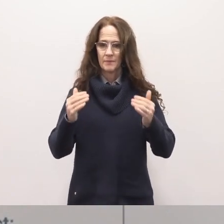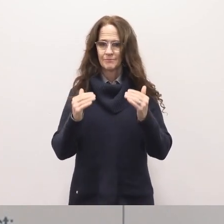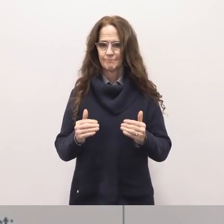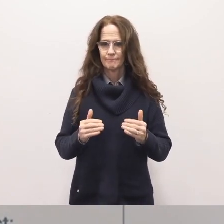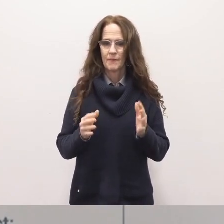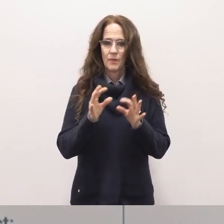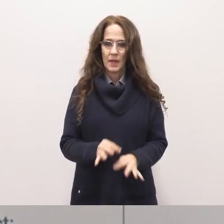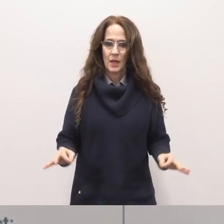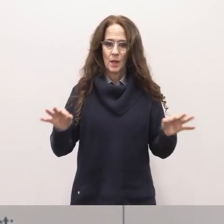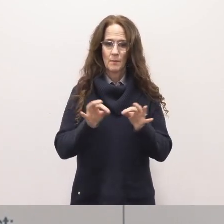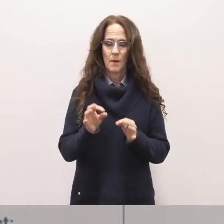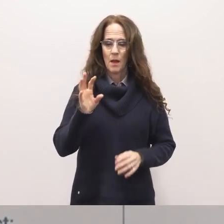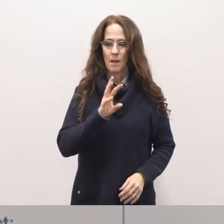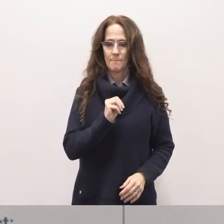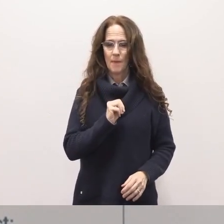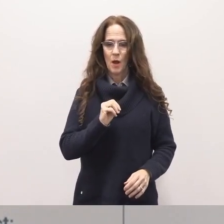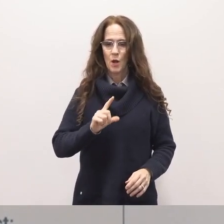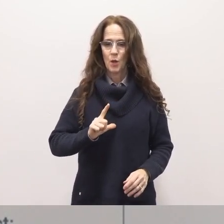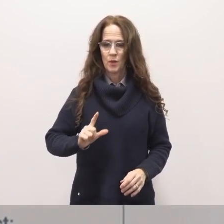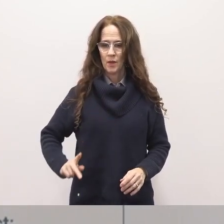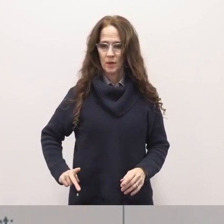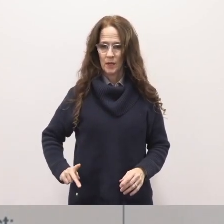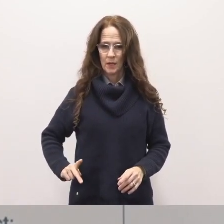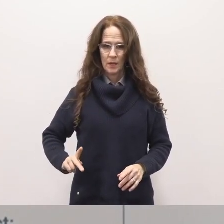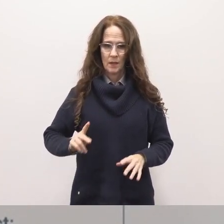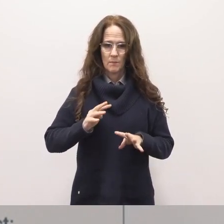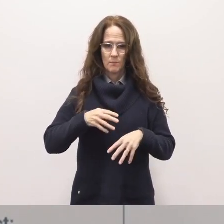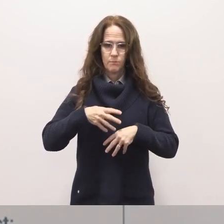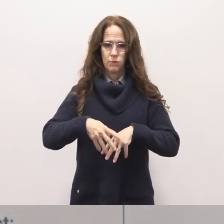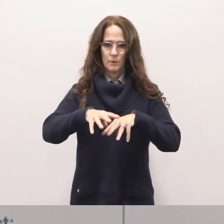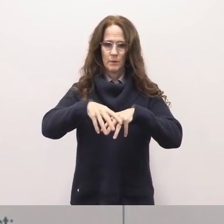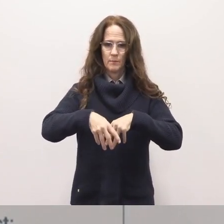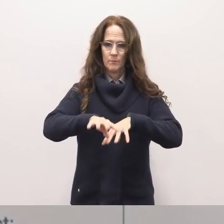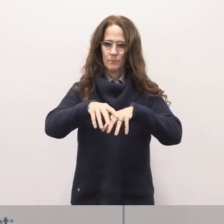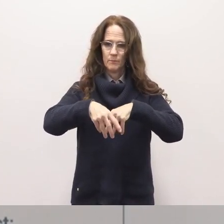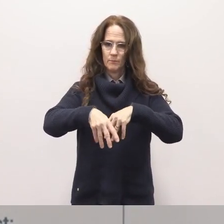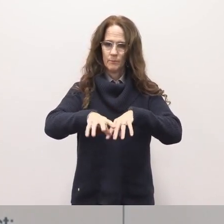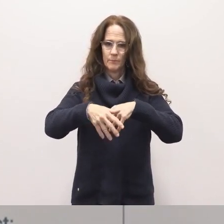of the Martin Luther King parade here in Long Beach every year.